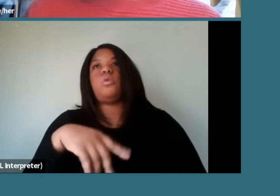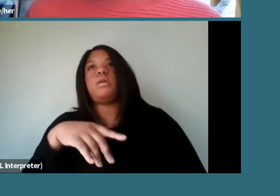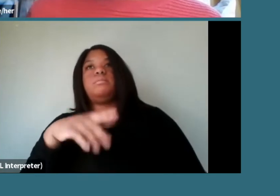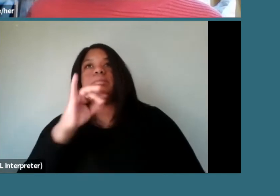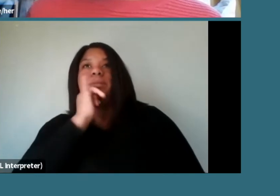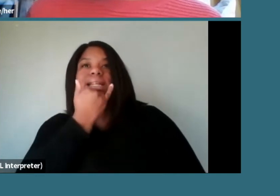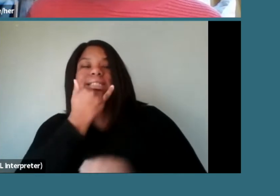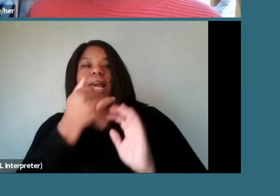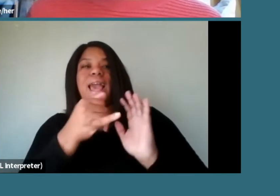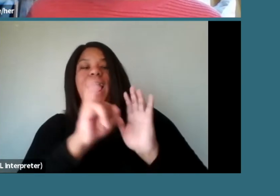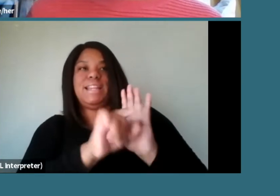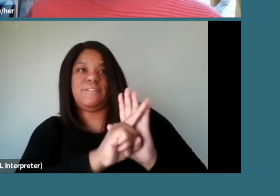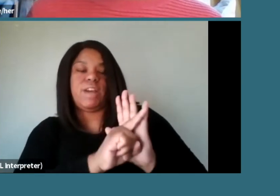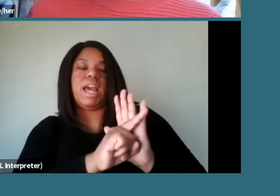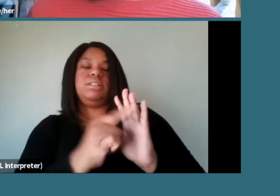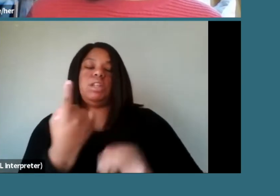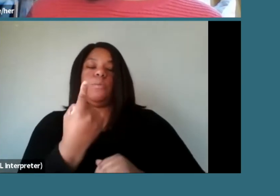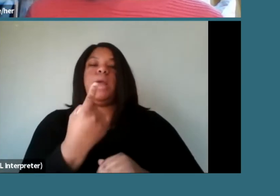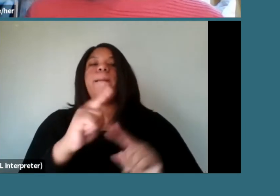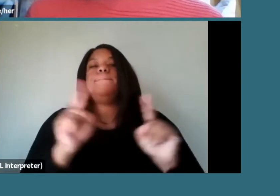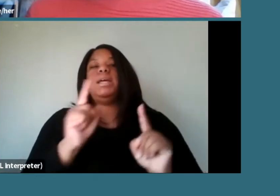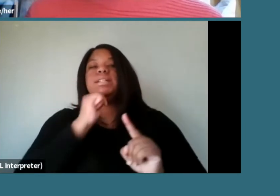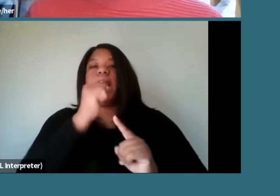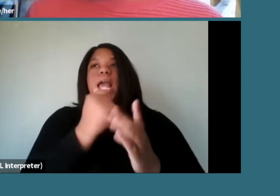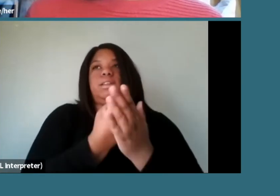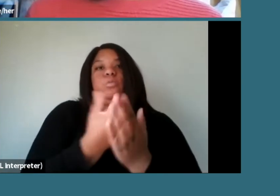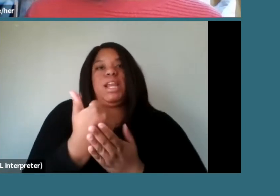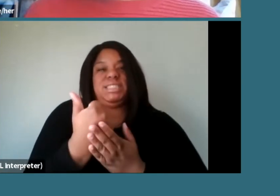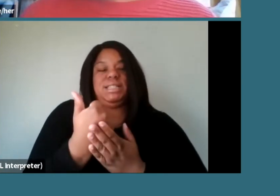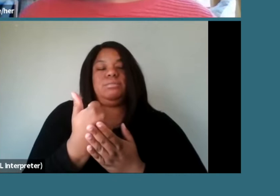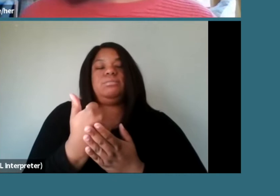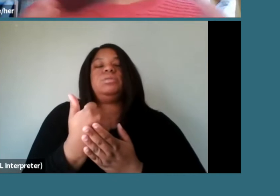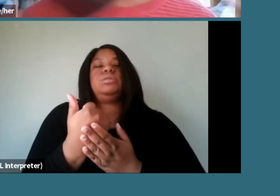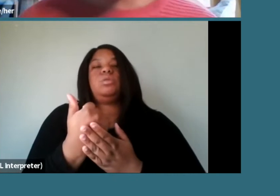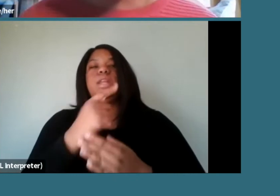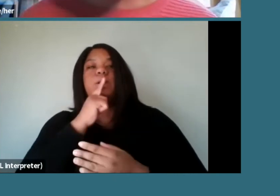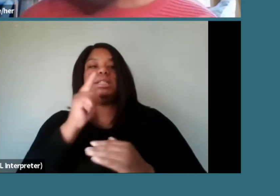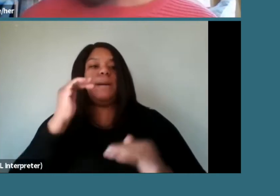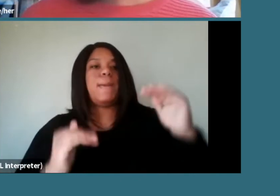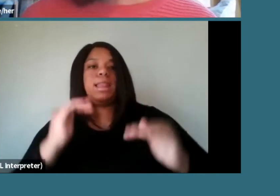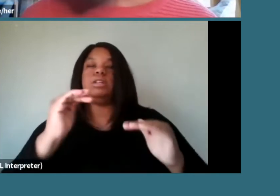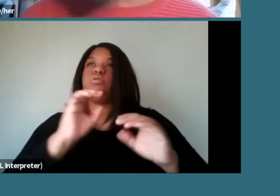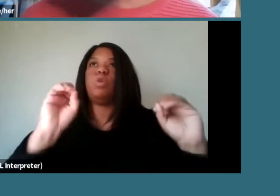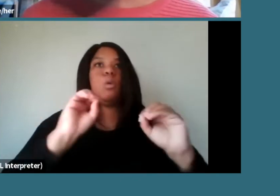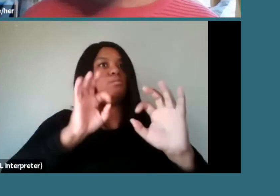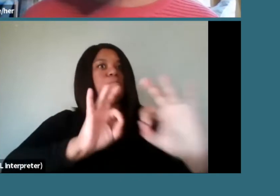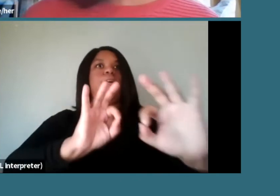But I think it's also important to not erase that. And so there is a balance. There's no silver bullet, there's no one right answer, right?